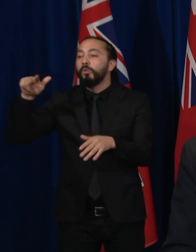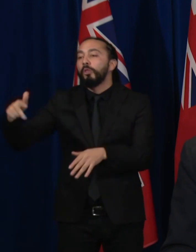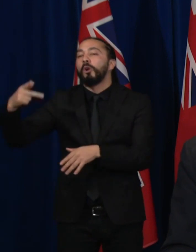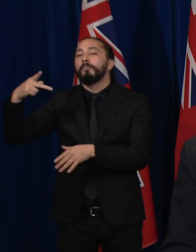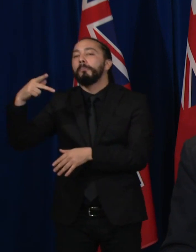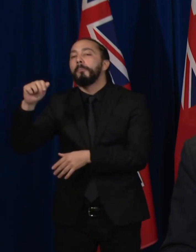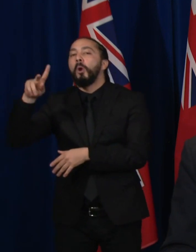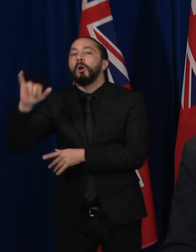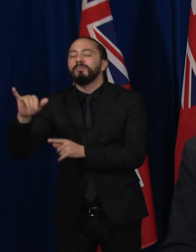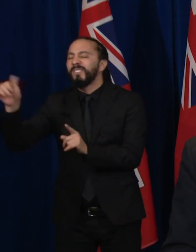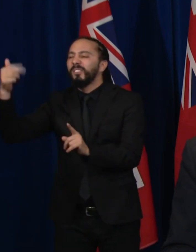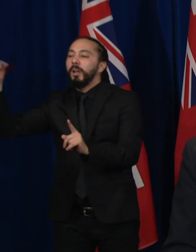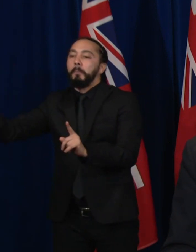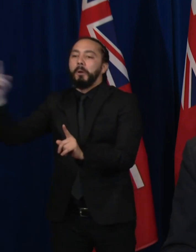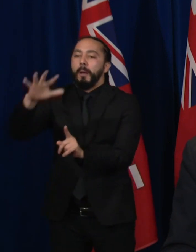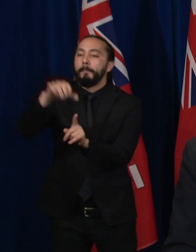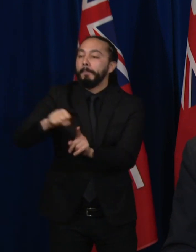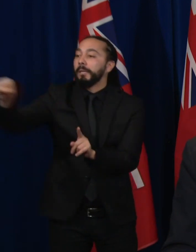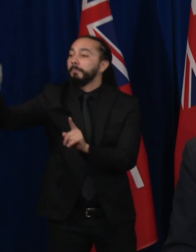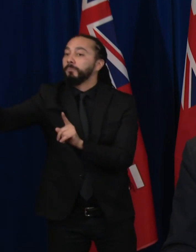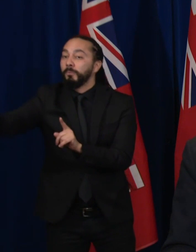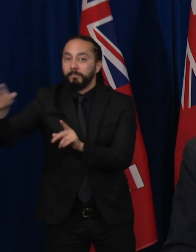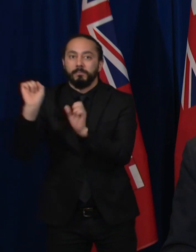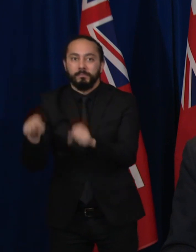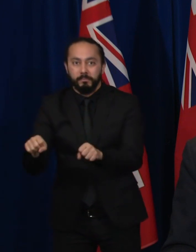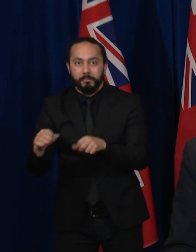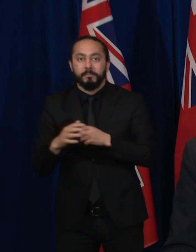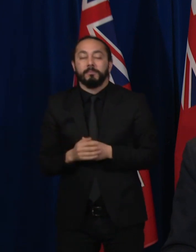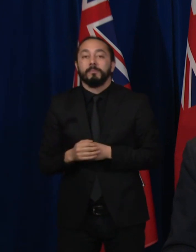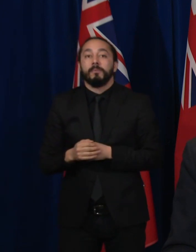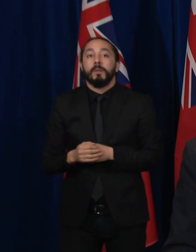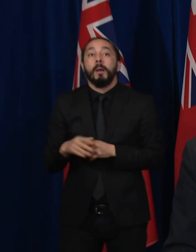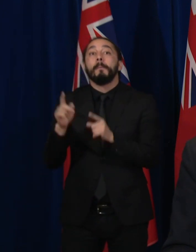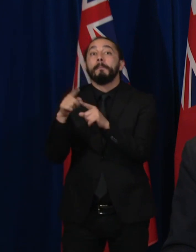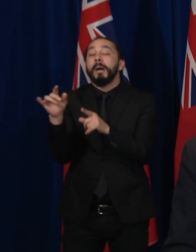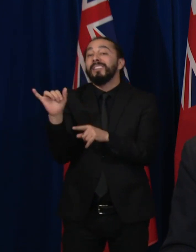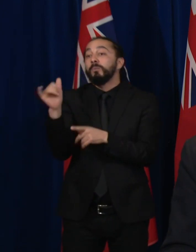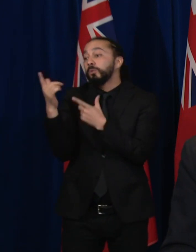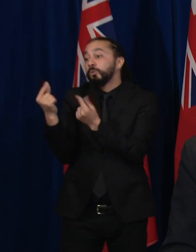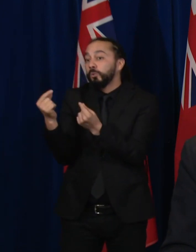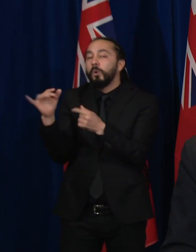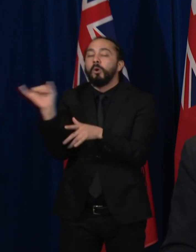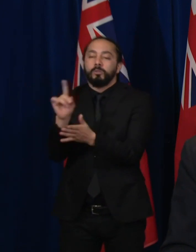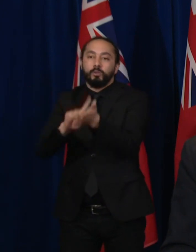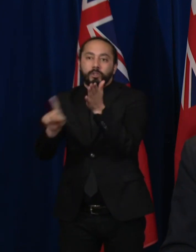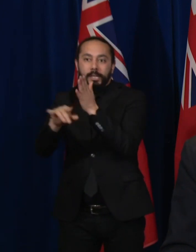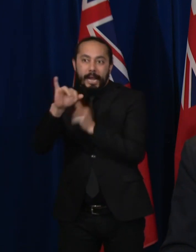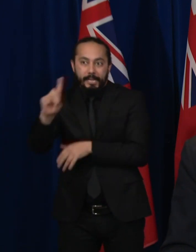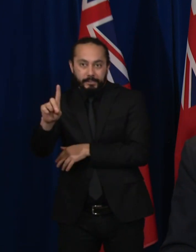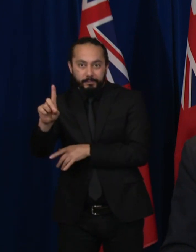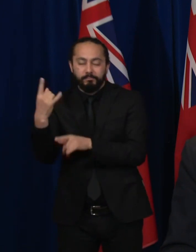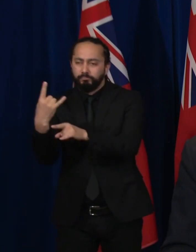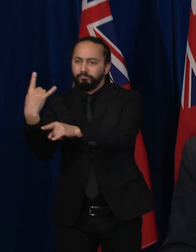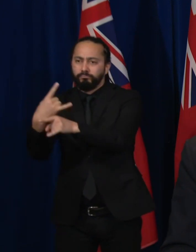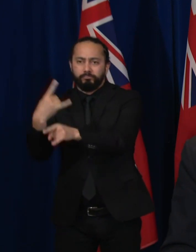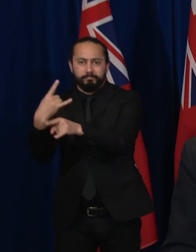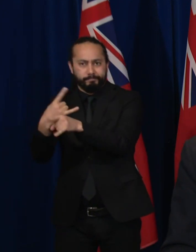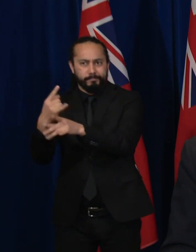The world will little note, nor long remember what we say here; as they do to other sales, such as while it can never forget what they did here. checking ID for minors. That's one